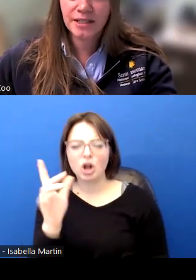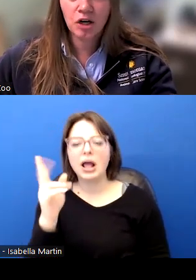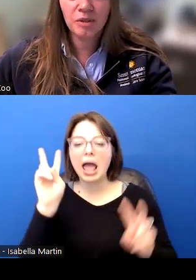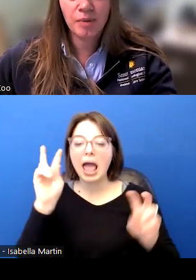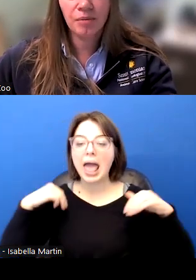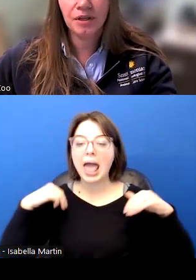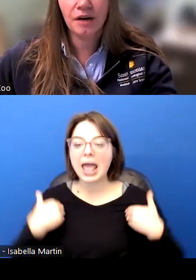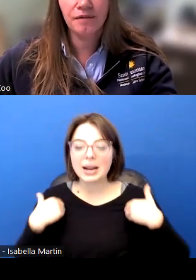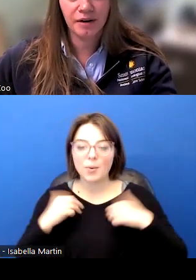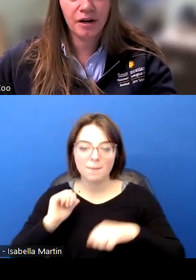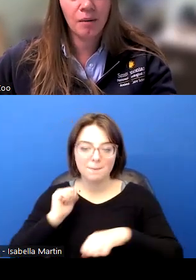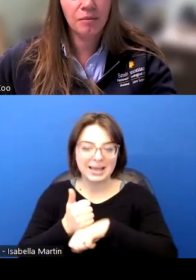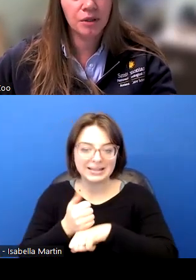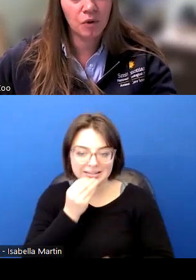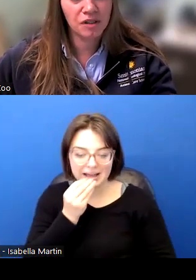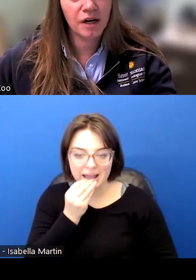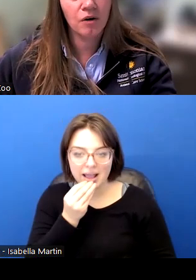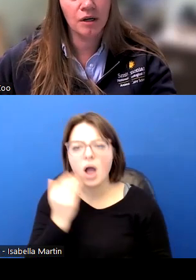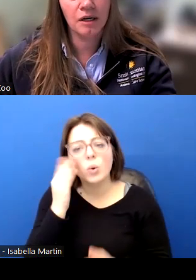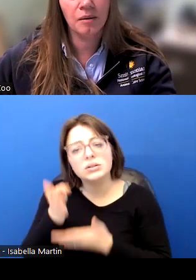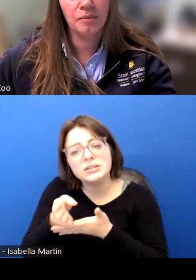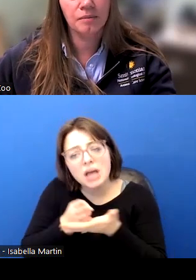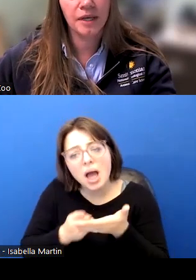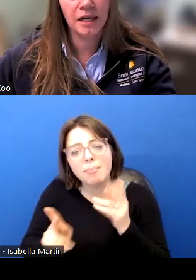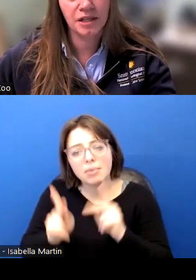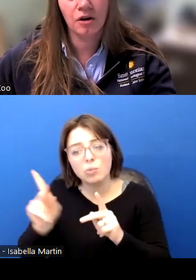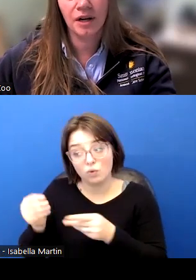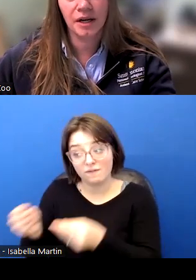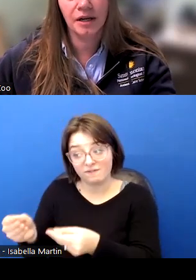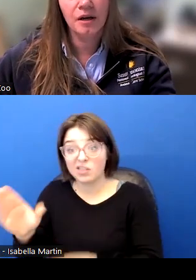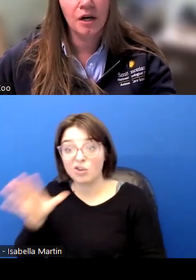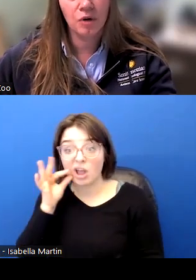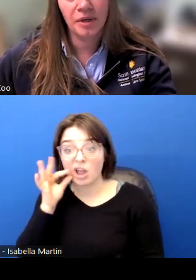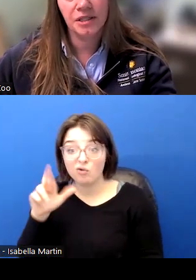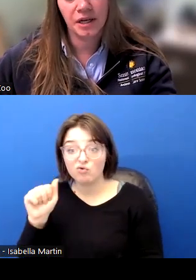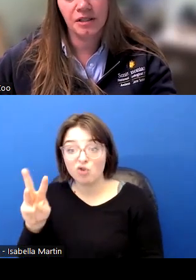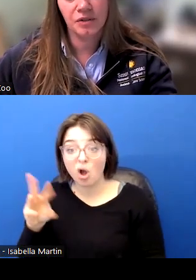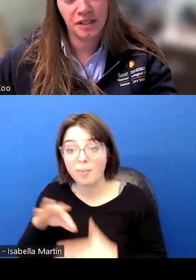at home. It's probably not very common, but most of our um cats here are getting a raw-based diet. So